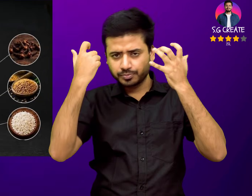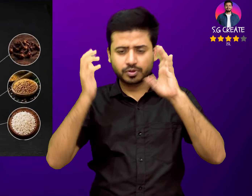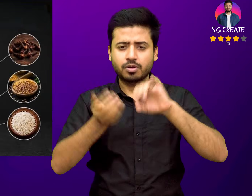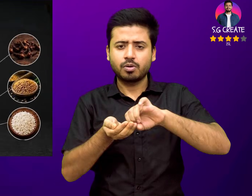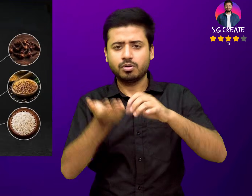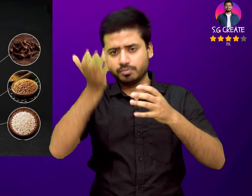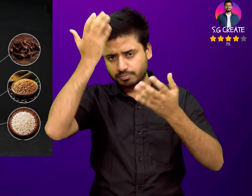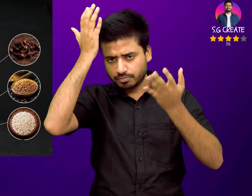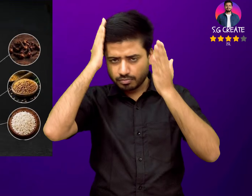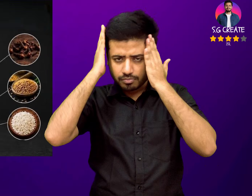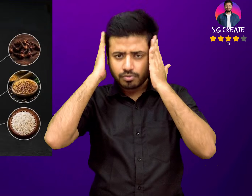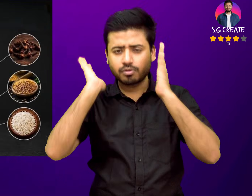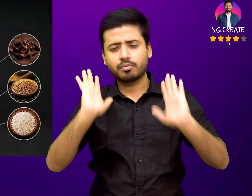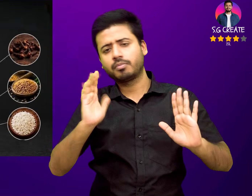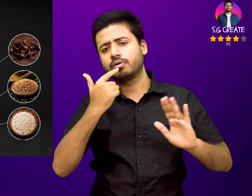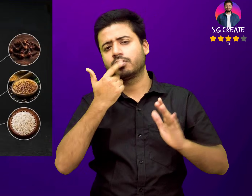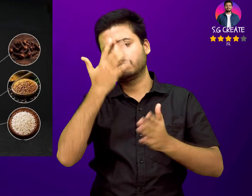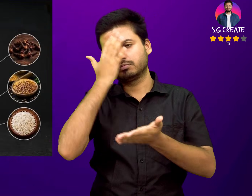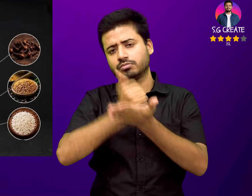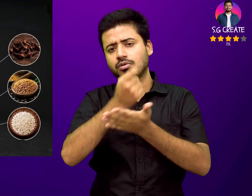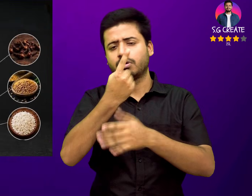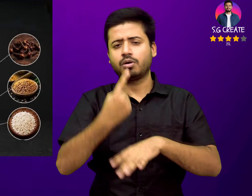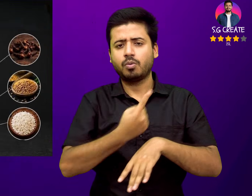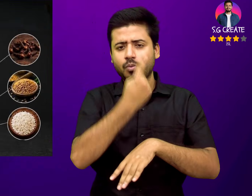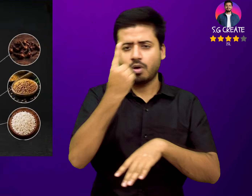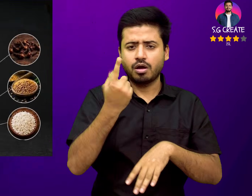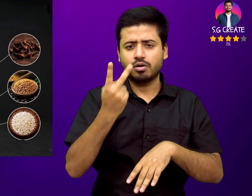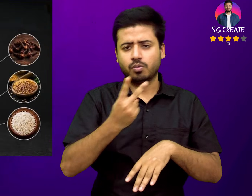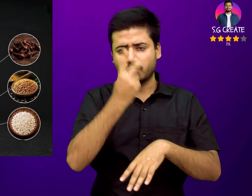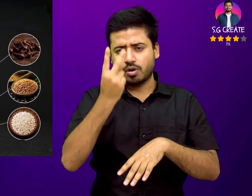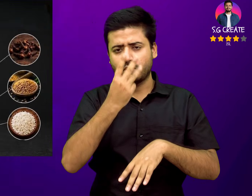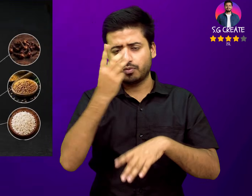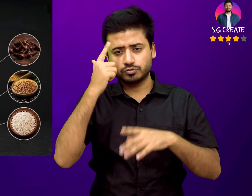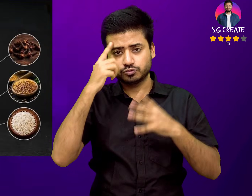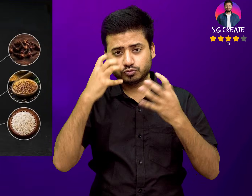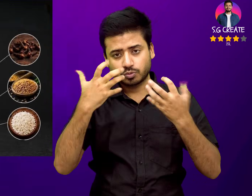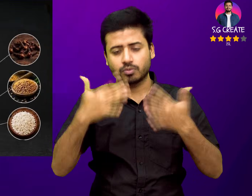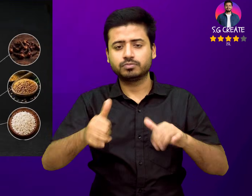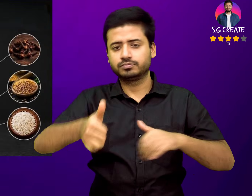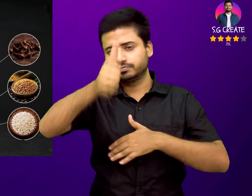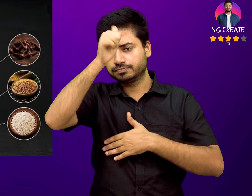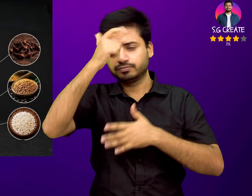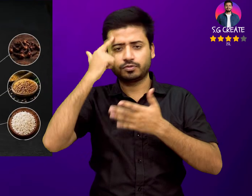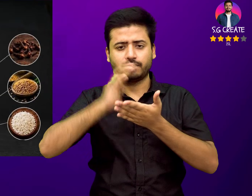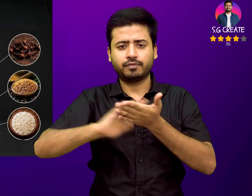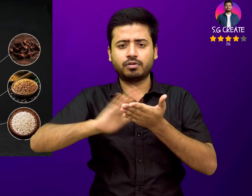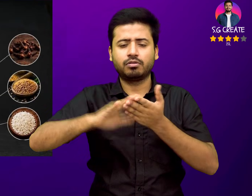needs a balanced microbiome. The antimicrobial and antifungal properties of cloves help keep dandruff